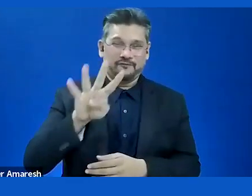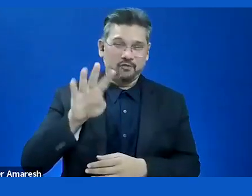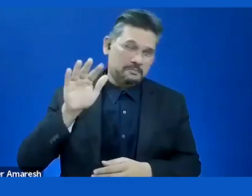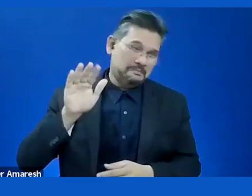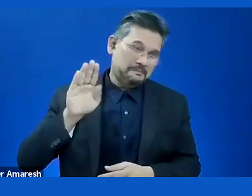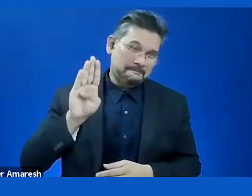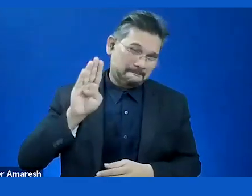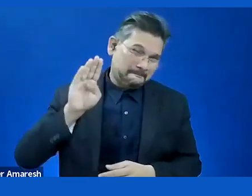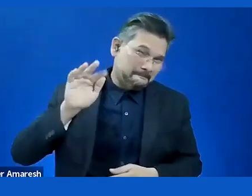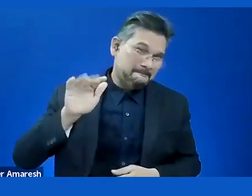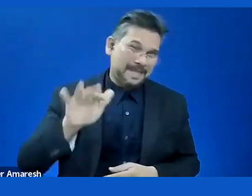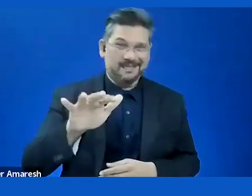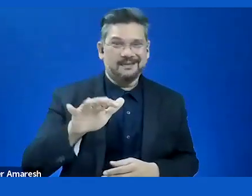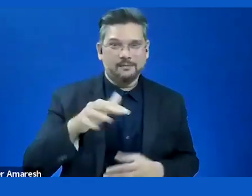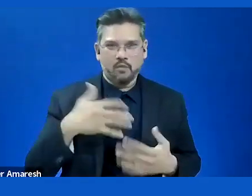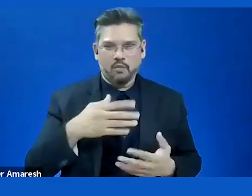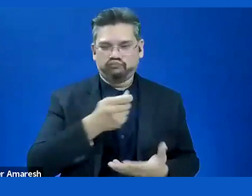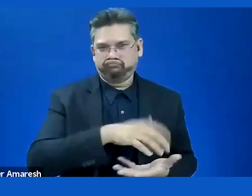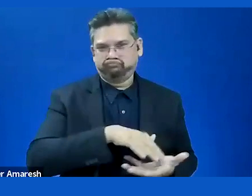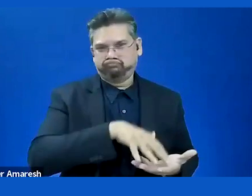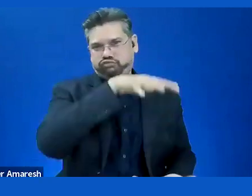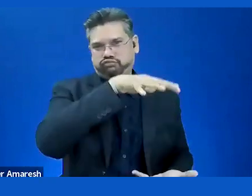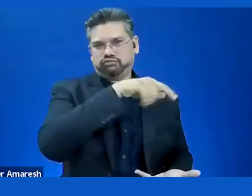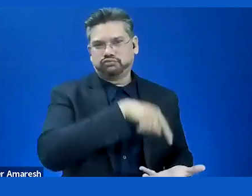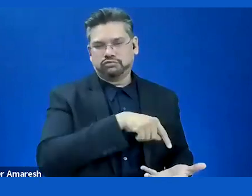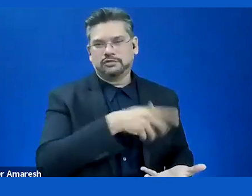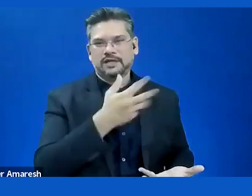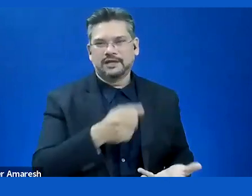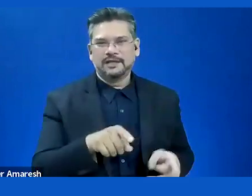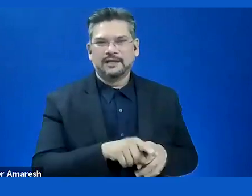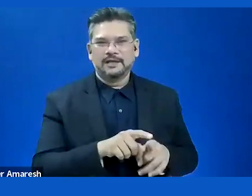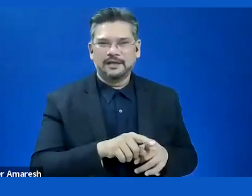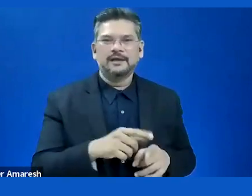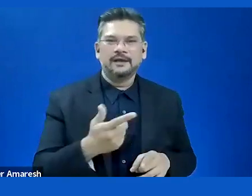many worthwhile accessibility projects being funded through that program.